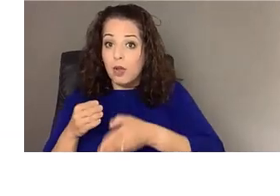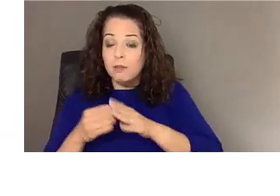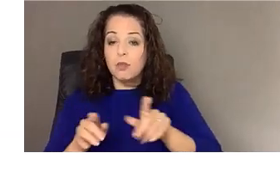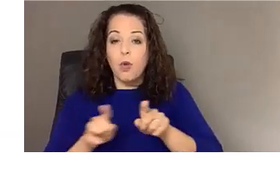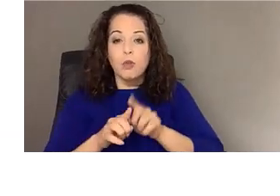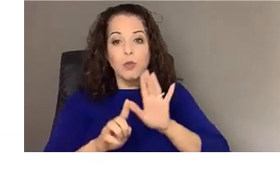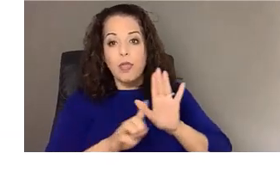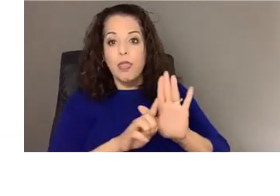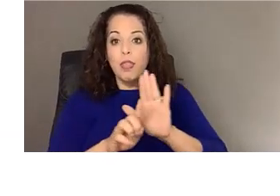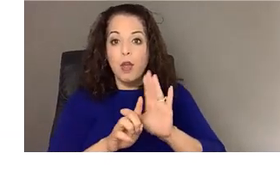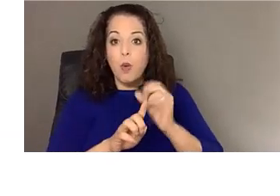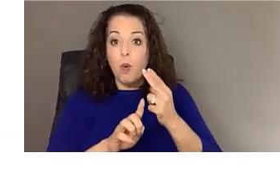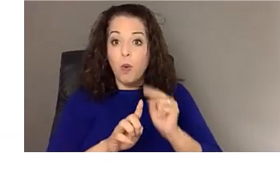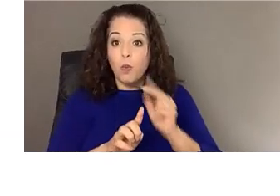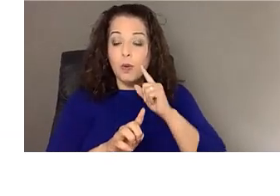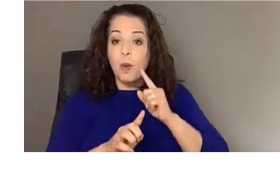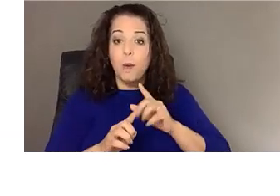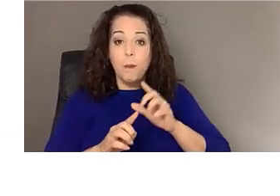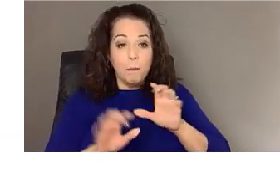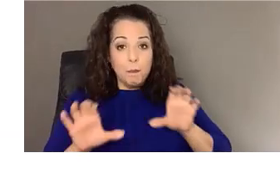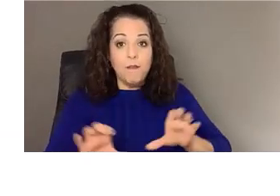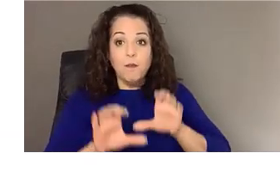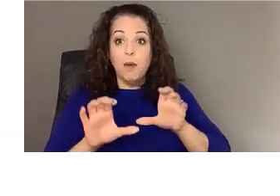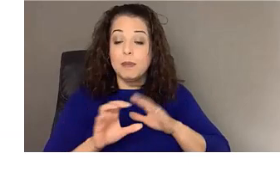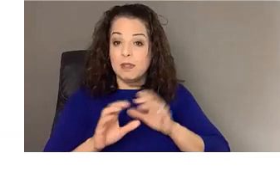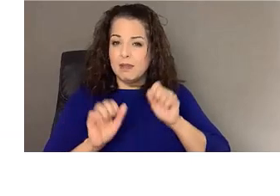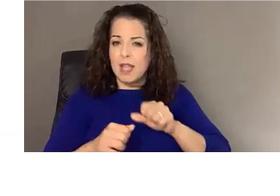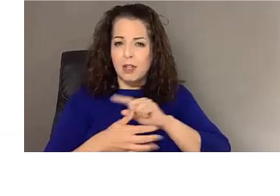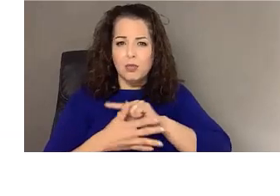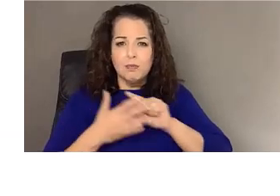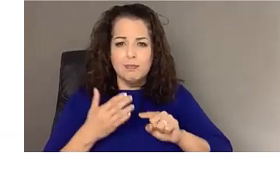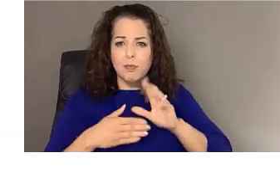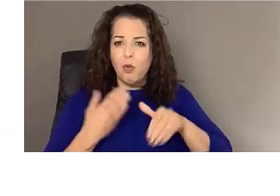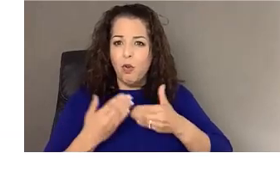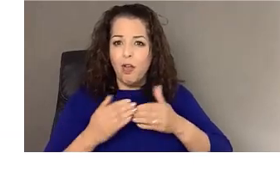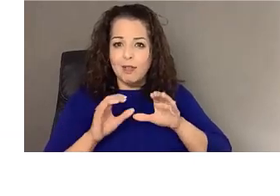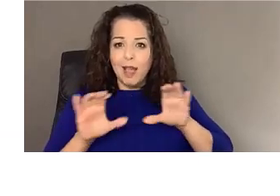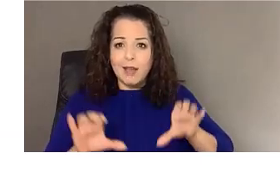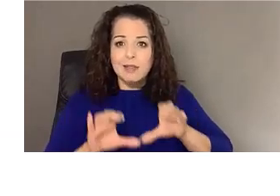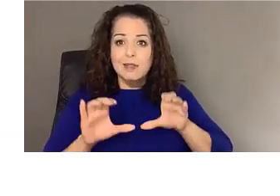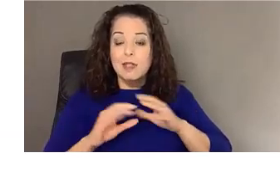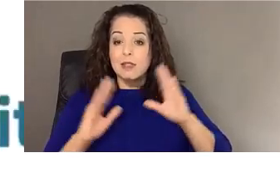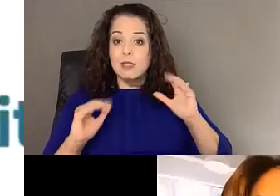So they can do all activities expected to implement evidence